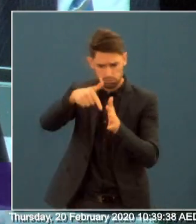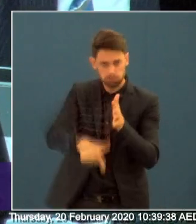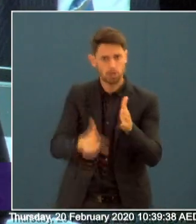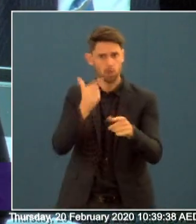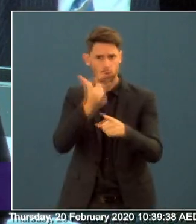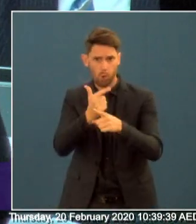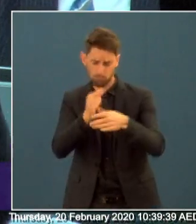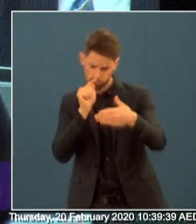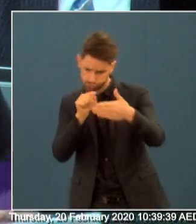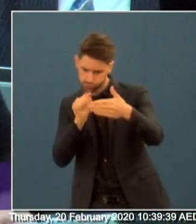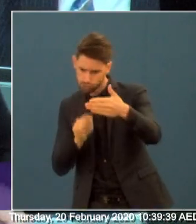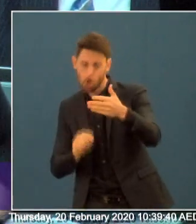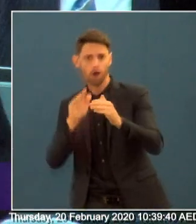in terms of what we will look at.